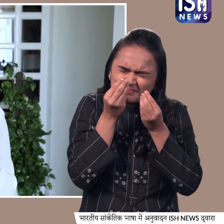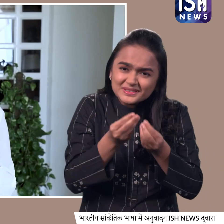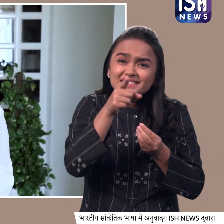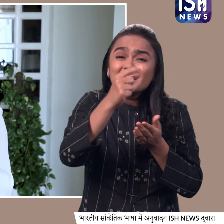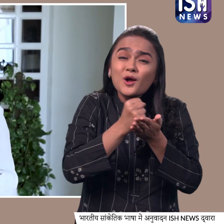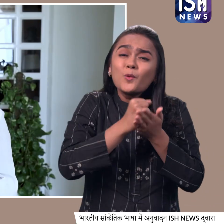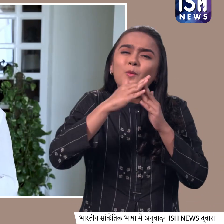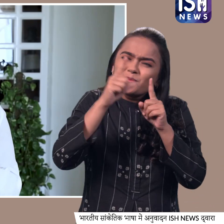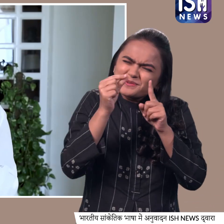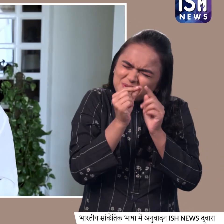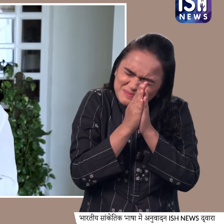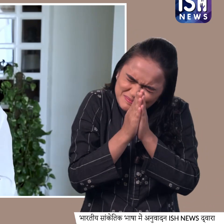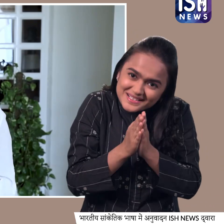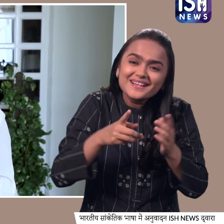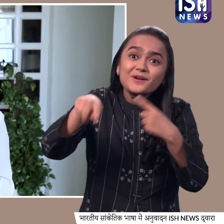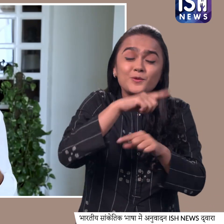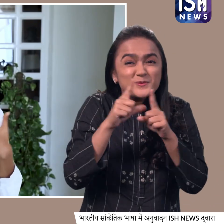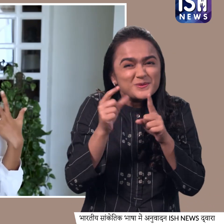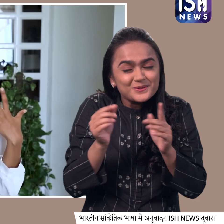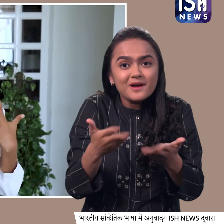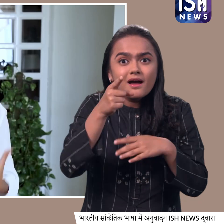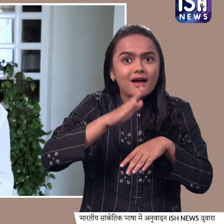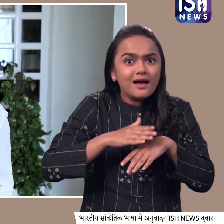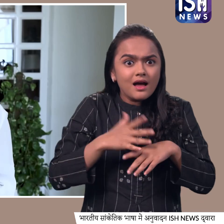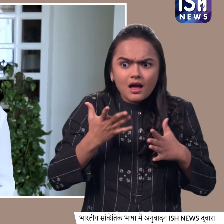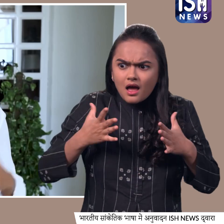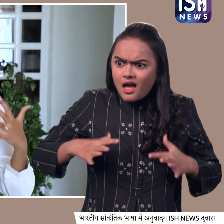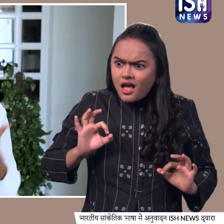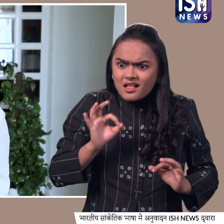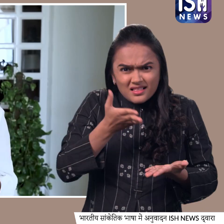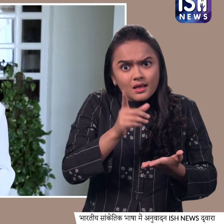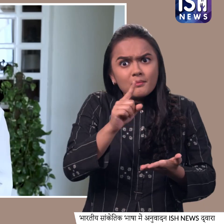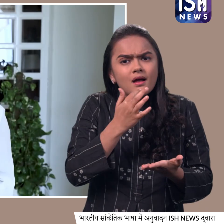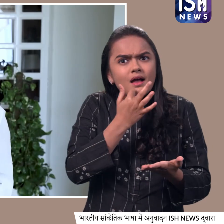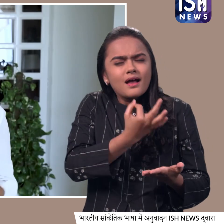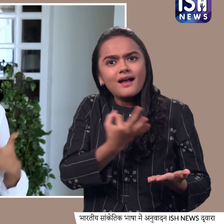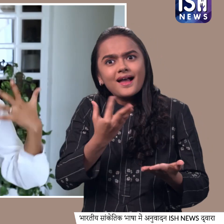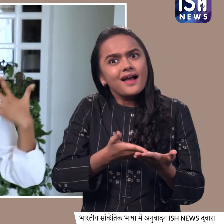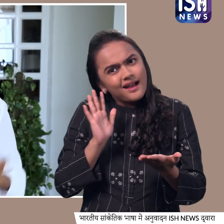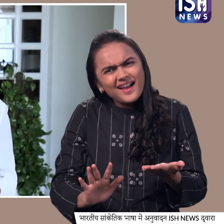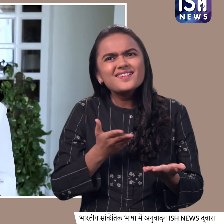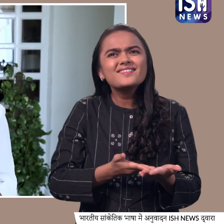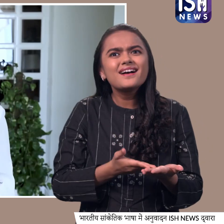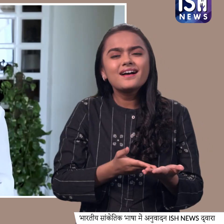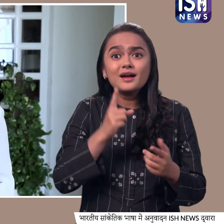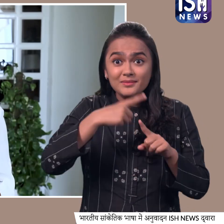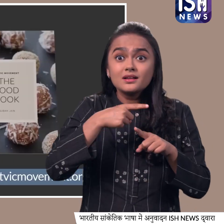You please do try them so that you can experience how healthy things can be tasty as well.